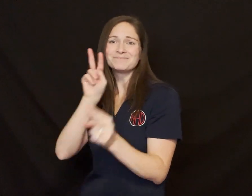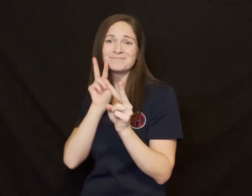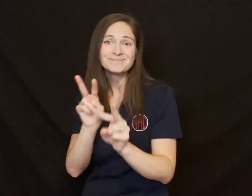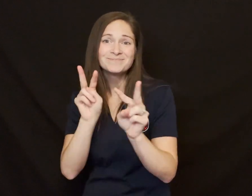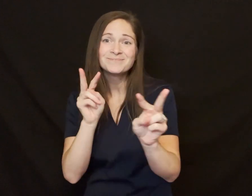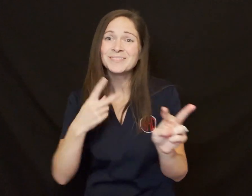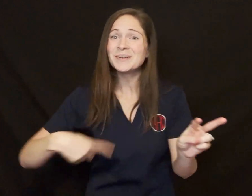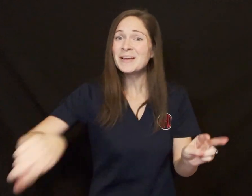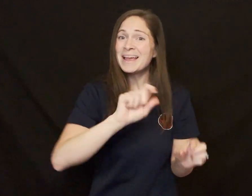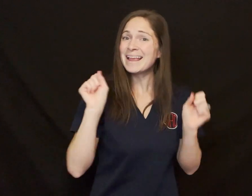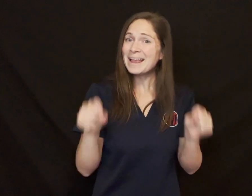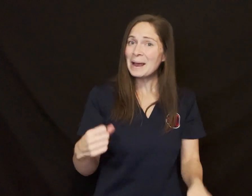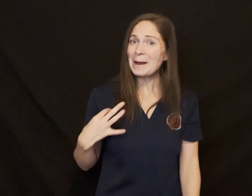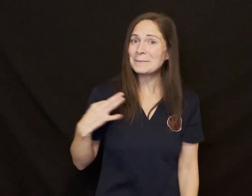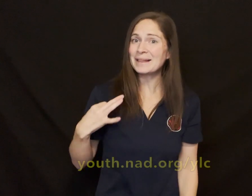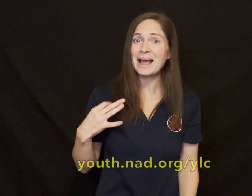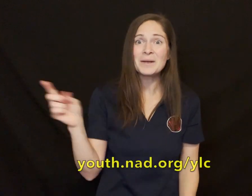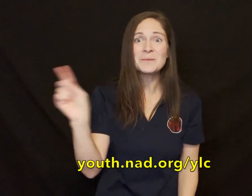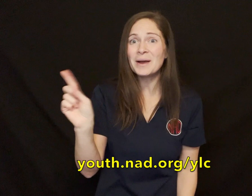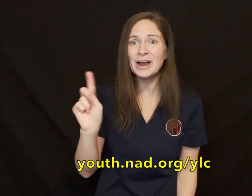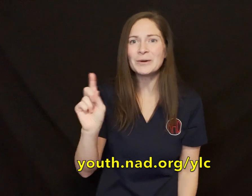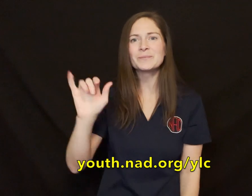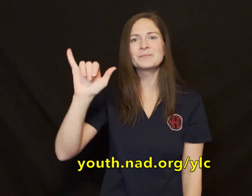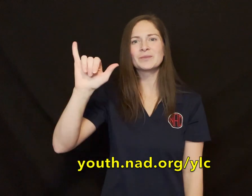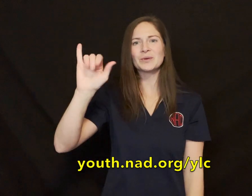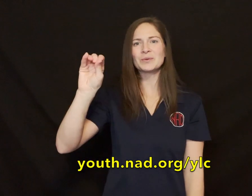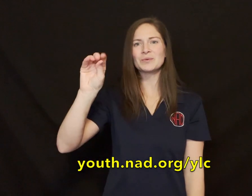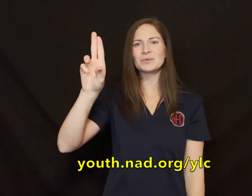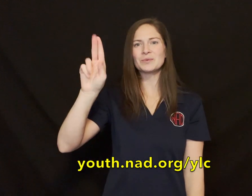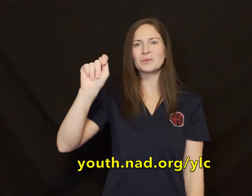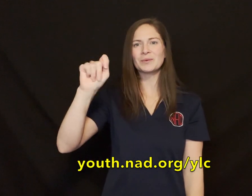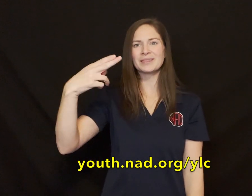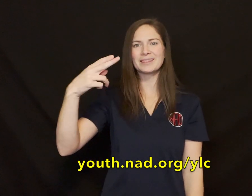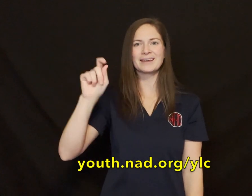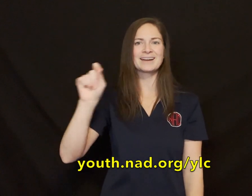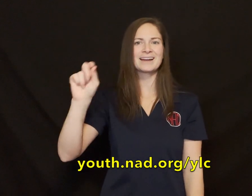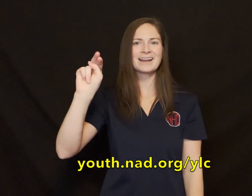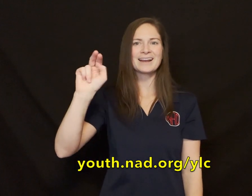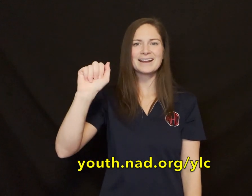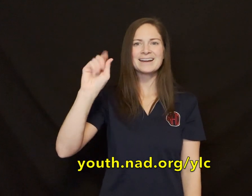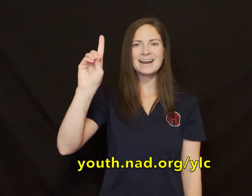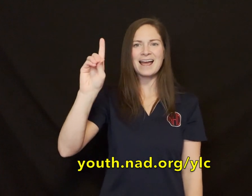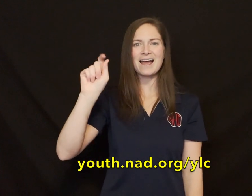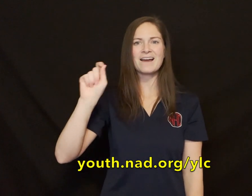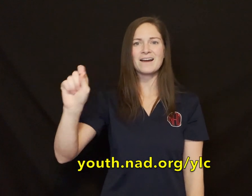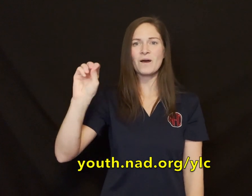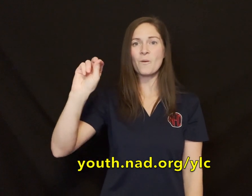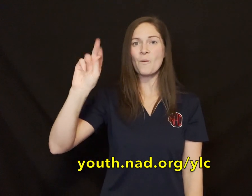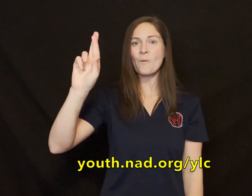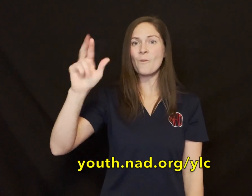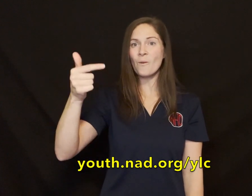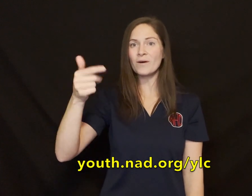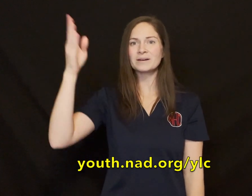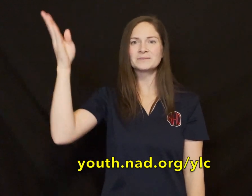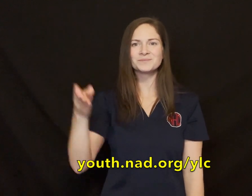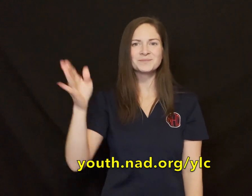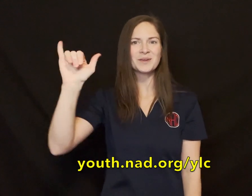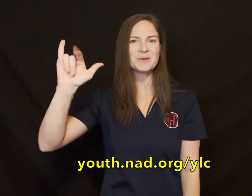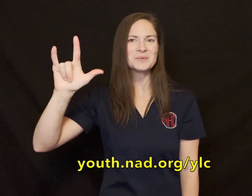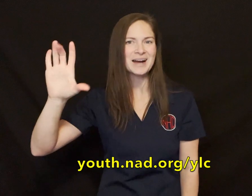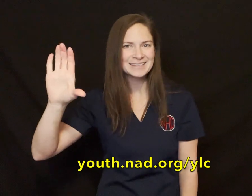Campers can apply today on our website: youth.nad.org/ylc.